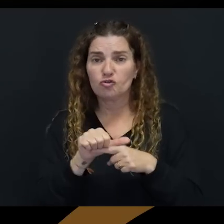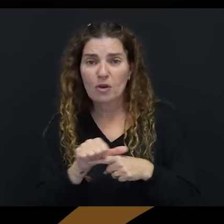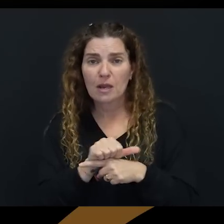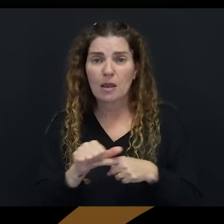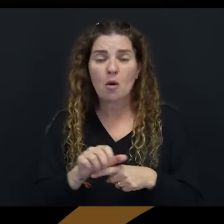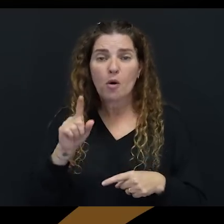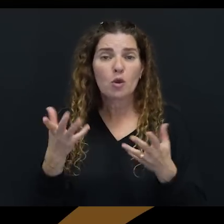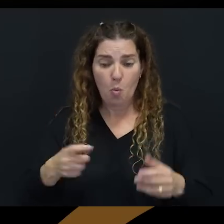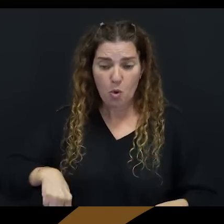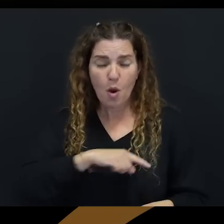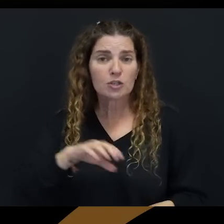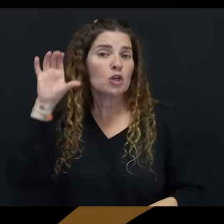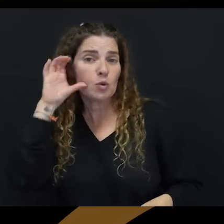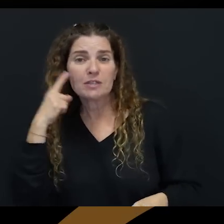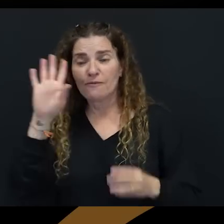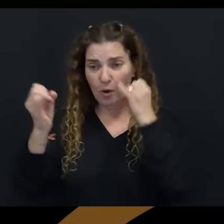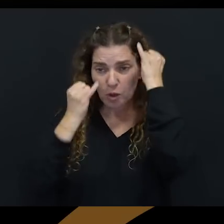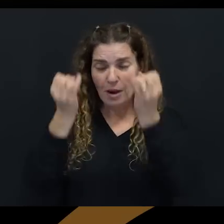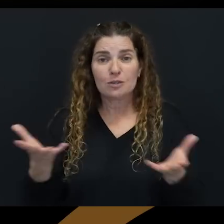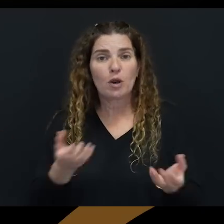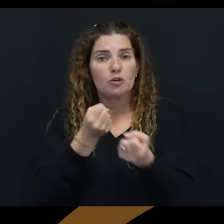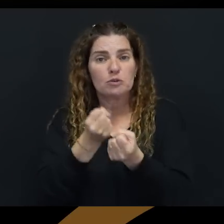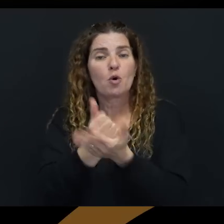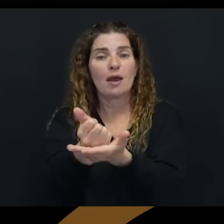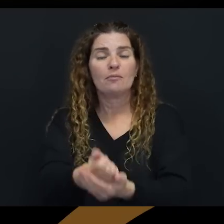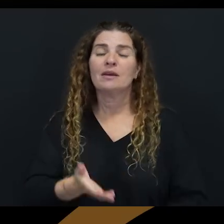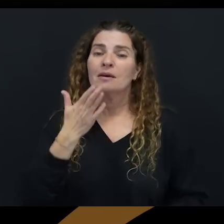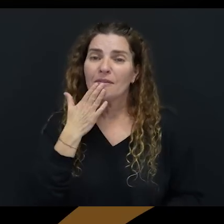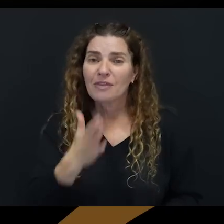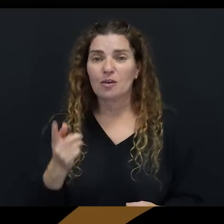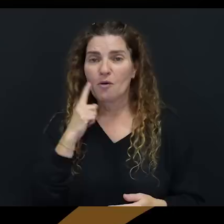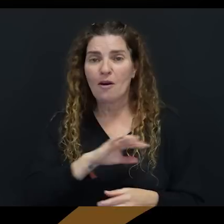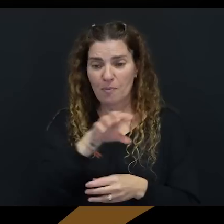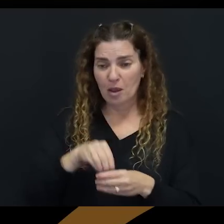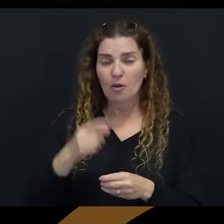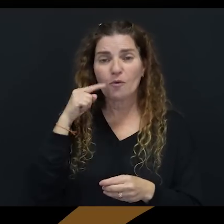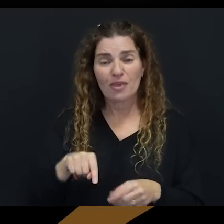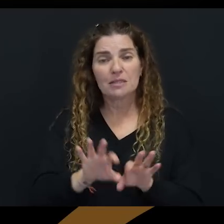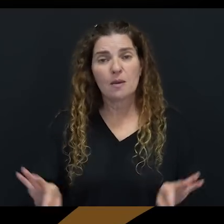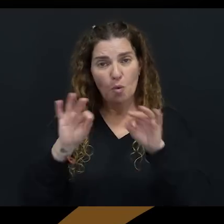a sounding board for your ideas, we're here to support you. Thank you all for being a part of this important conversation.